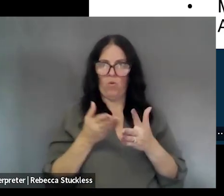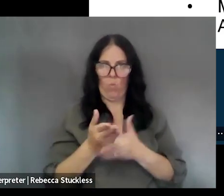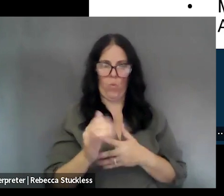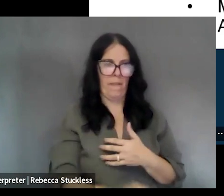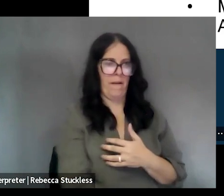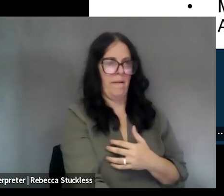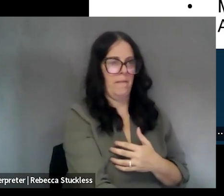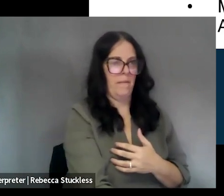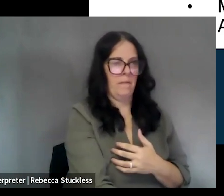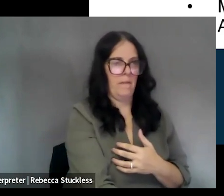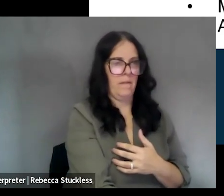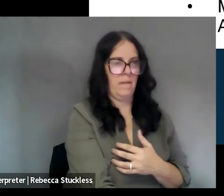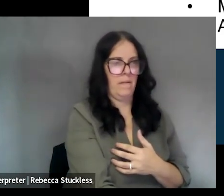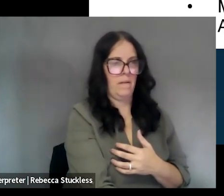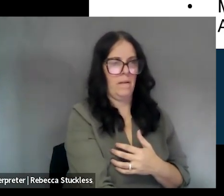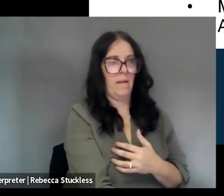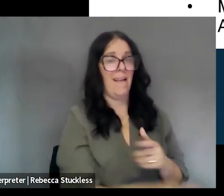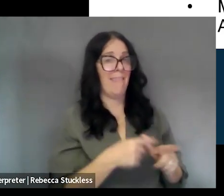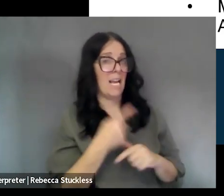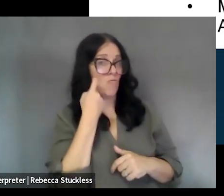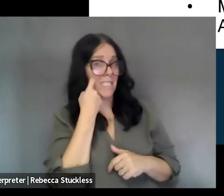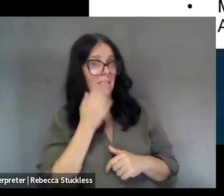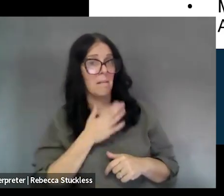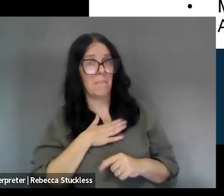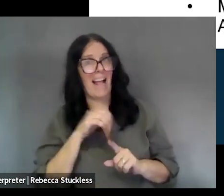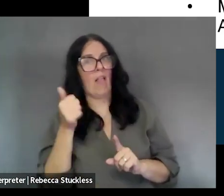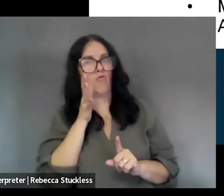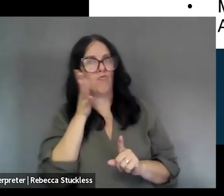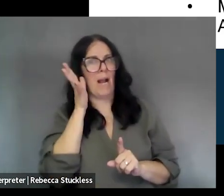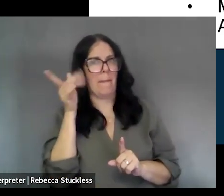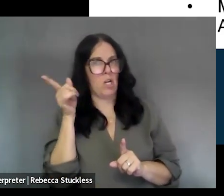another grandparent of mine passed away, and then I had a flare up after that moment.